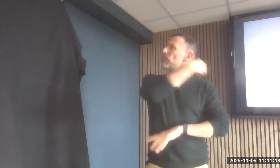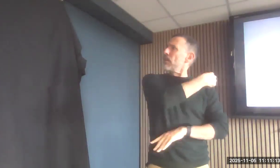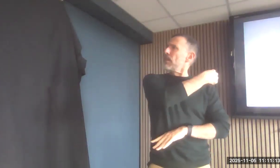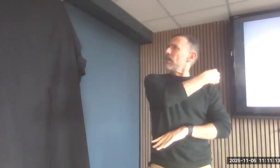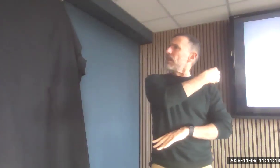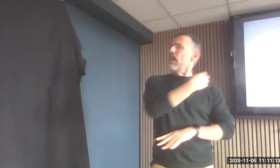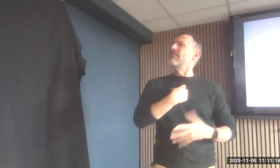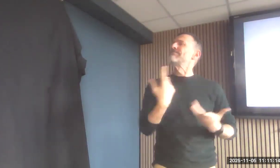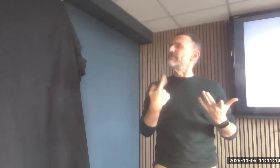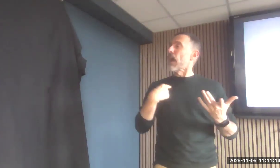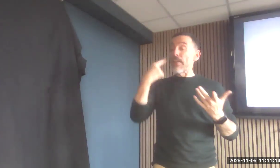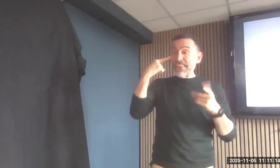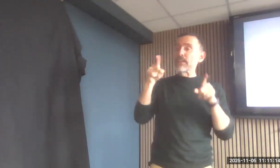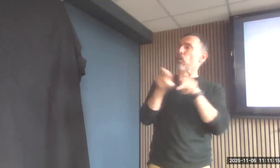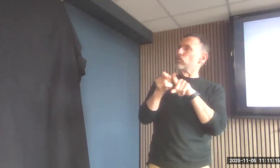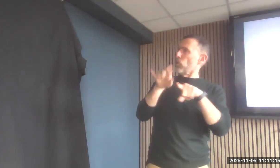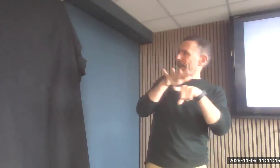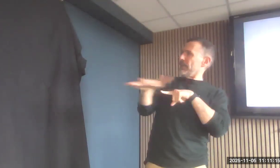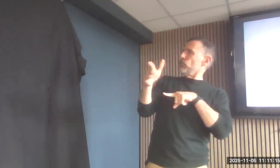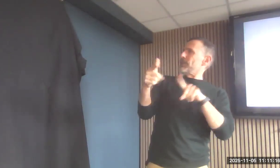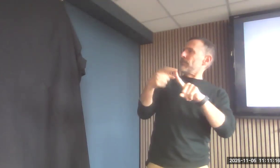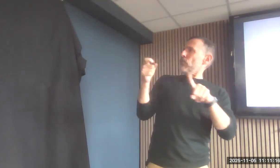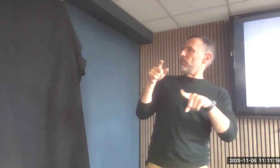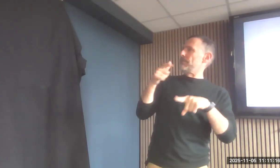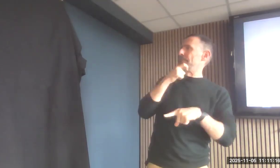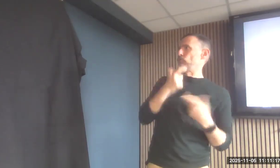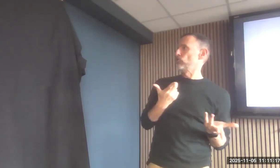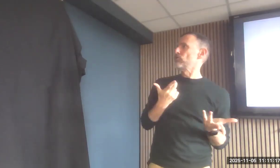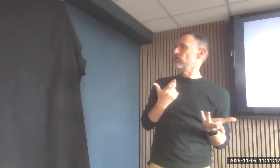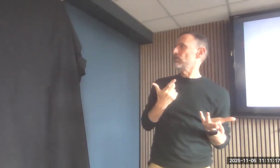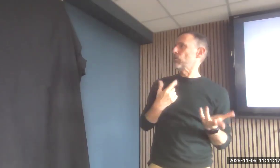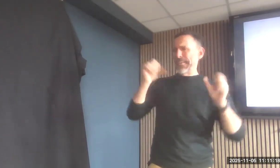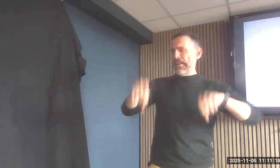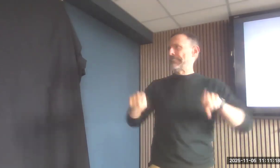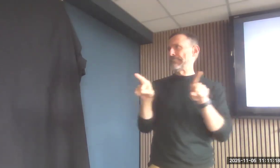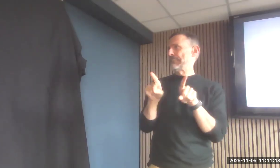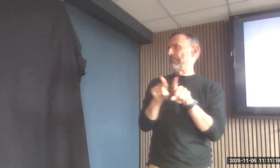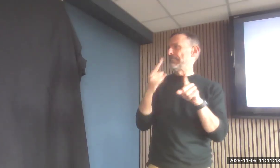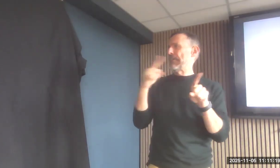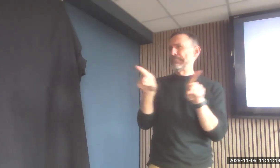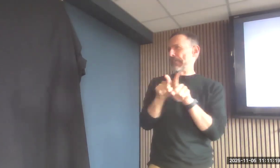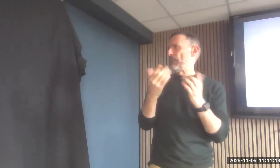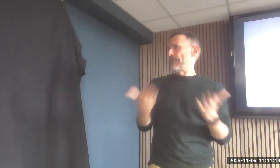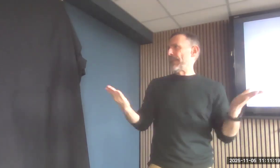So the example you gave there from Ugandan Sign Language, I think this is probably also influenced by English.